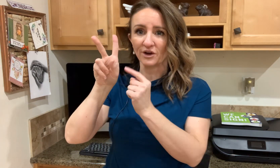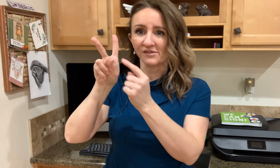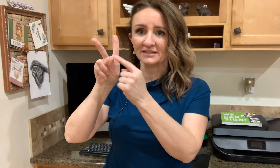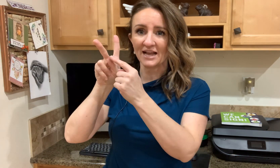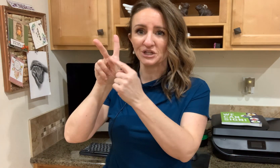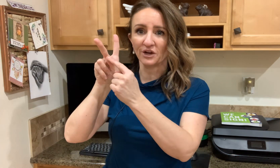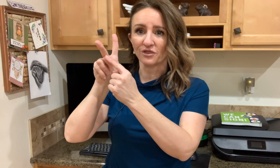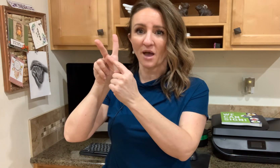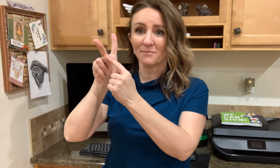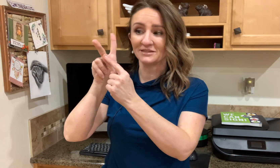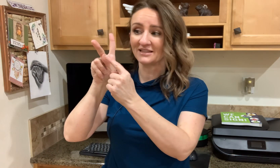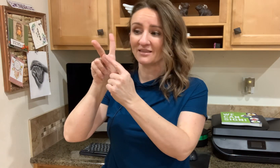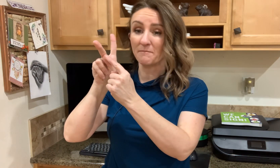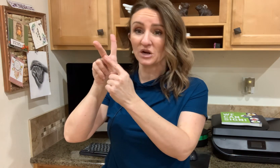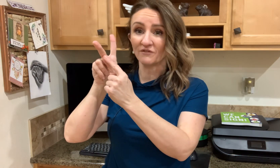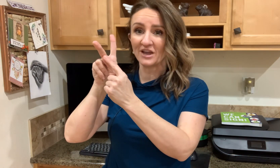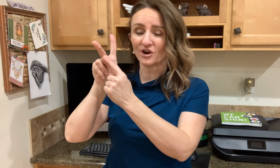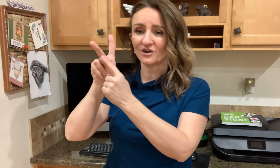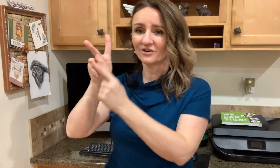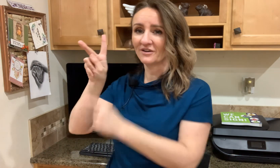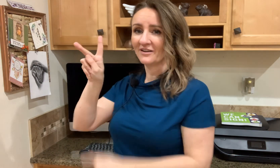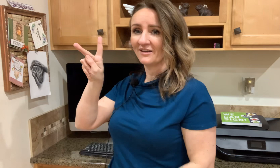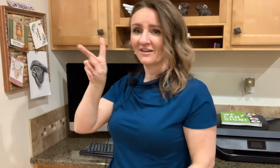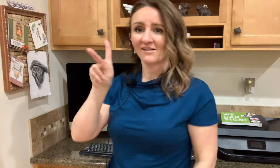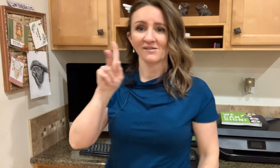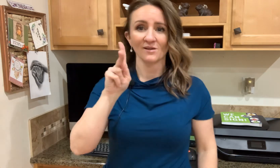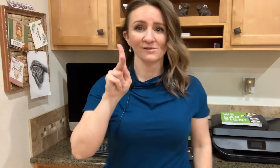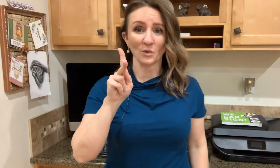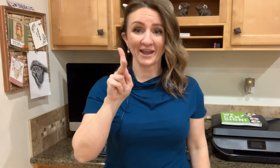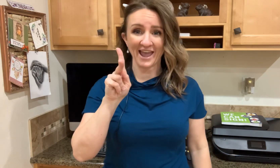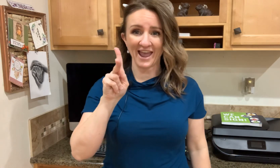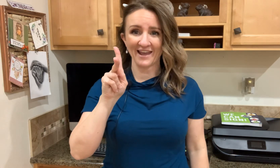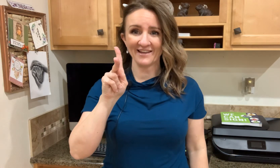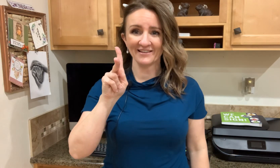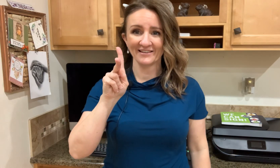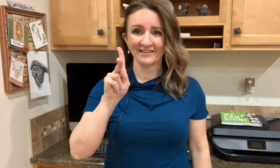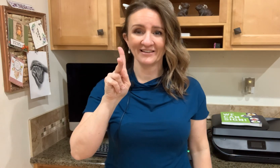and touching your thumb to the middle finger, K.